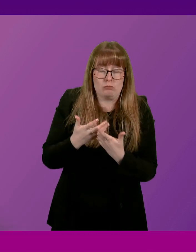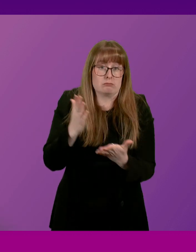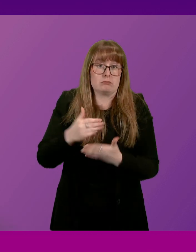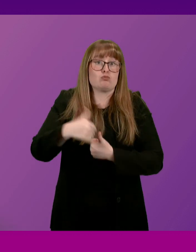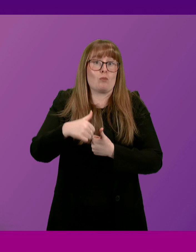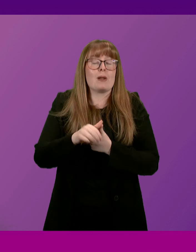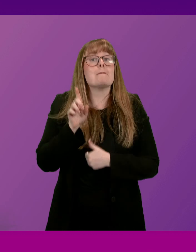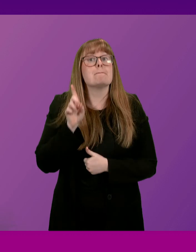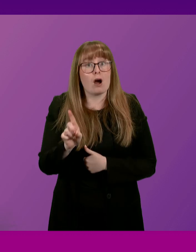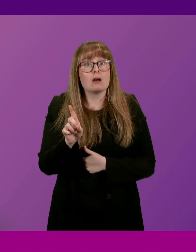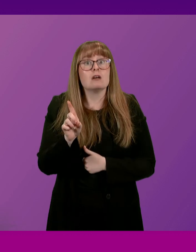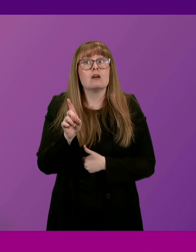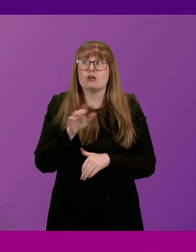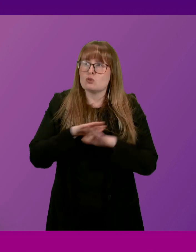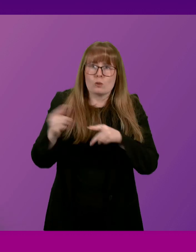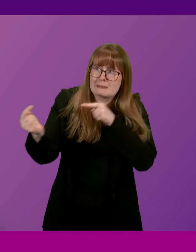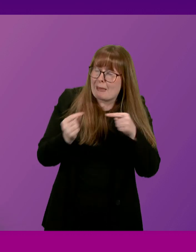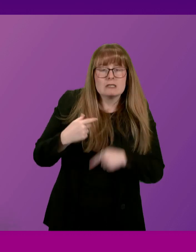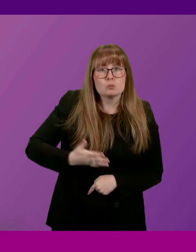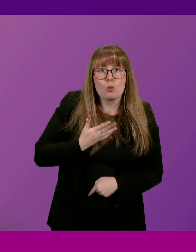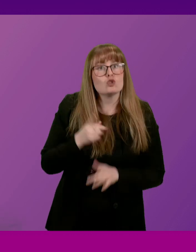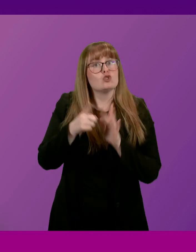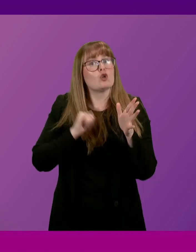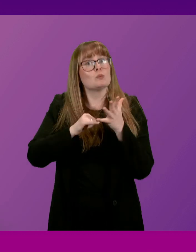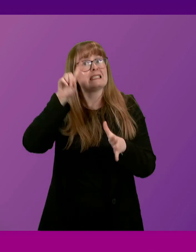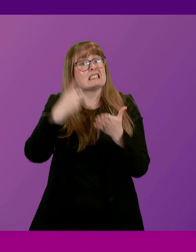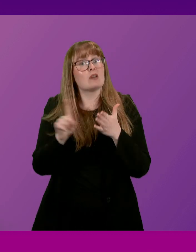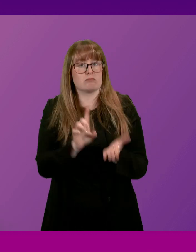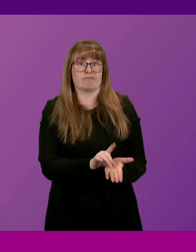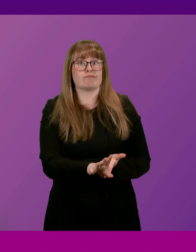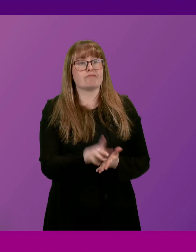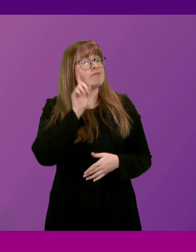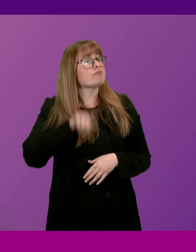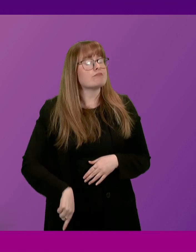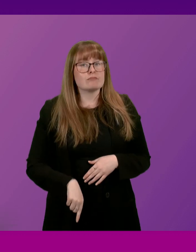However, rather than taking on that point, John Swinney dismissed it. At a time when there is a